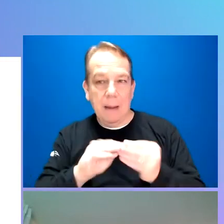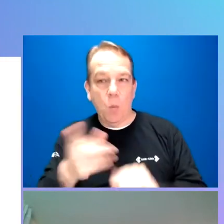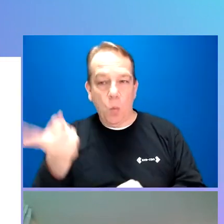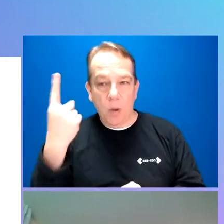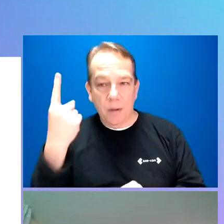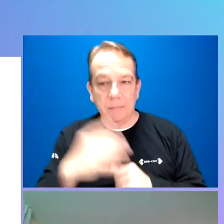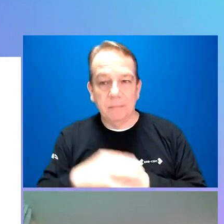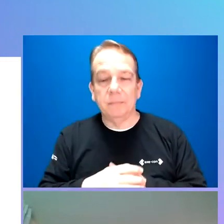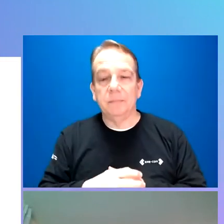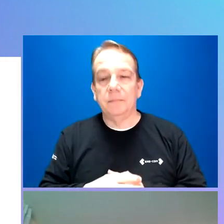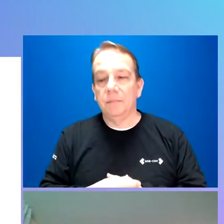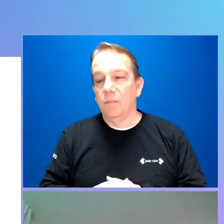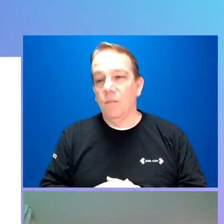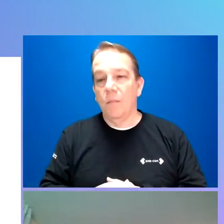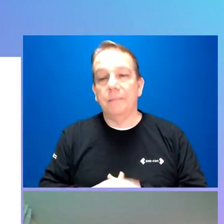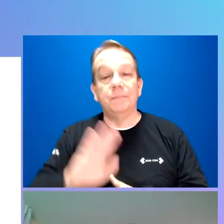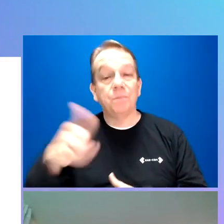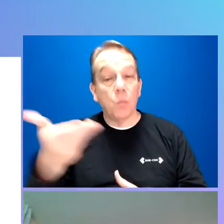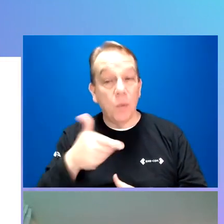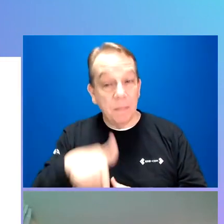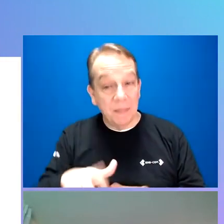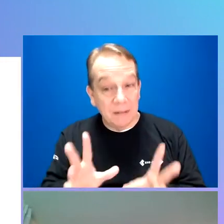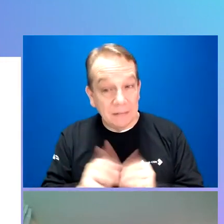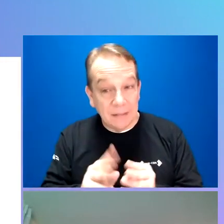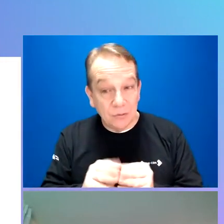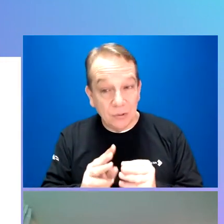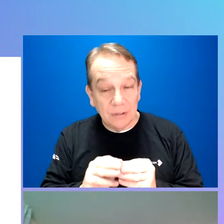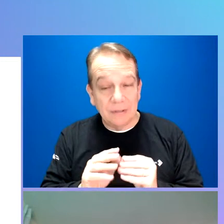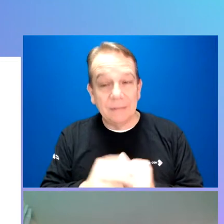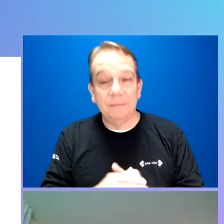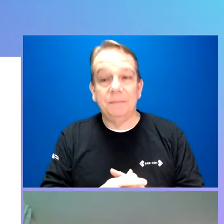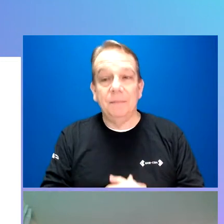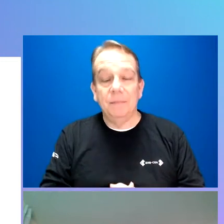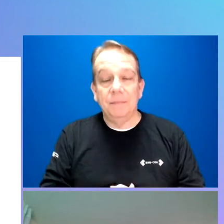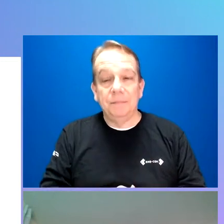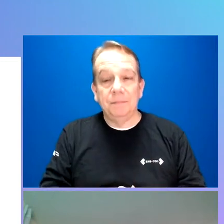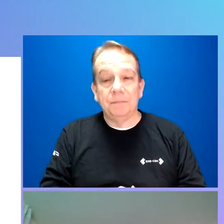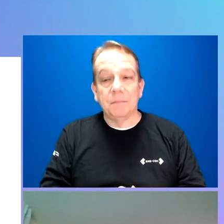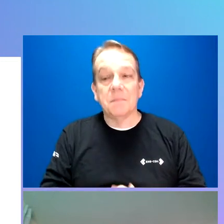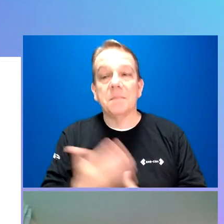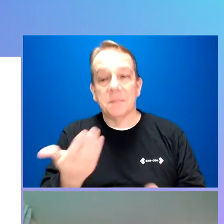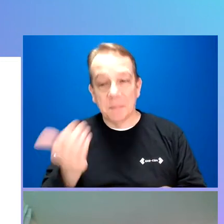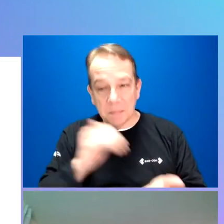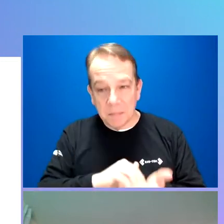welcome to this session. Um my